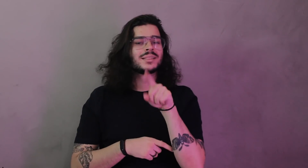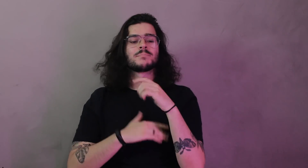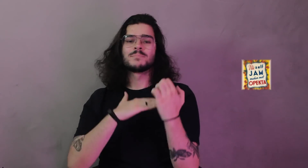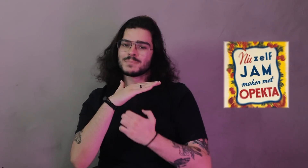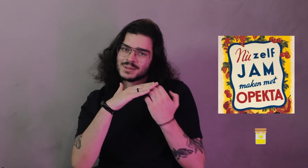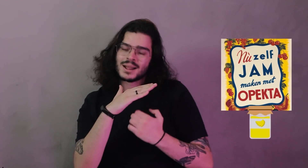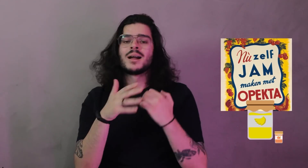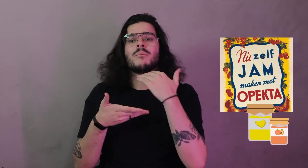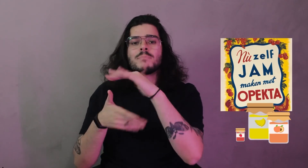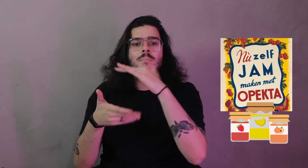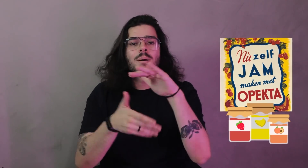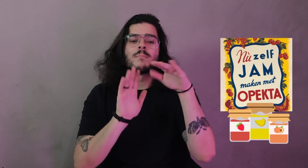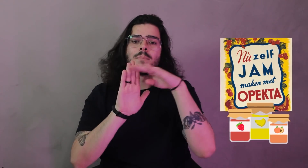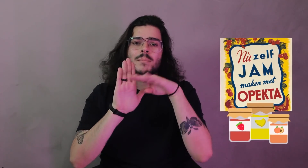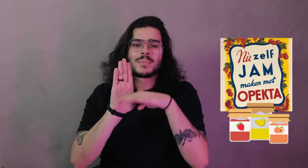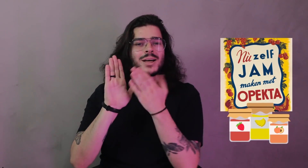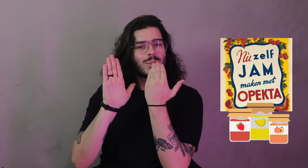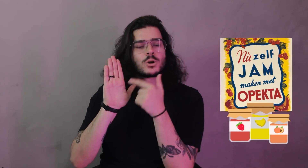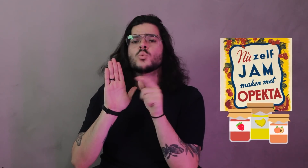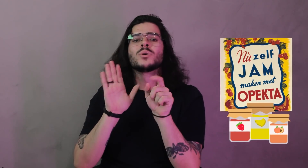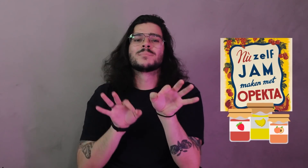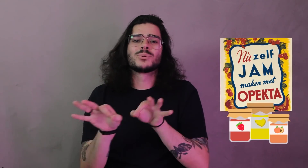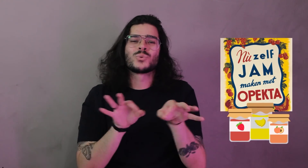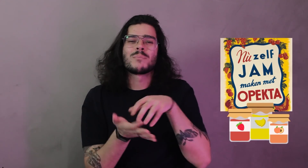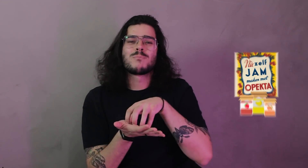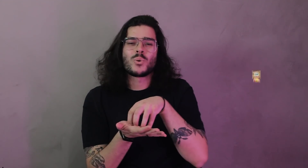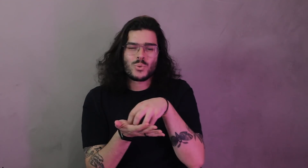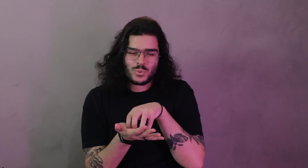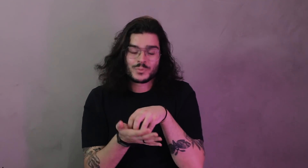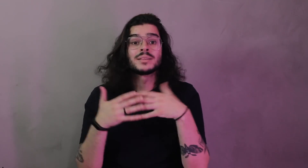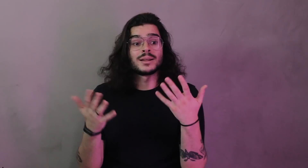which supplied ingredients for the preparation of jams,